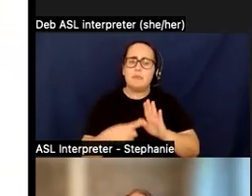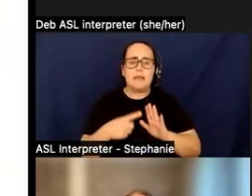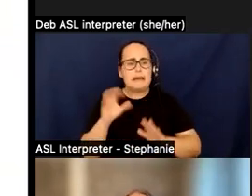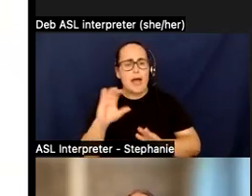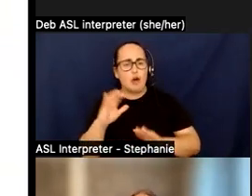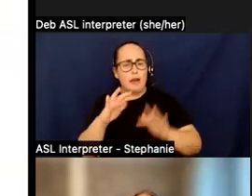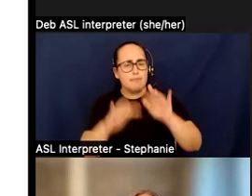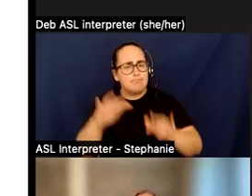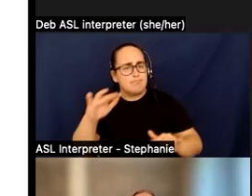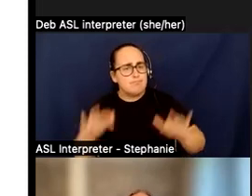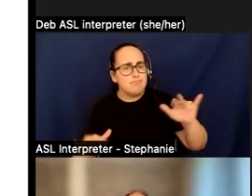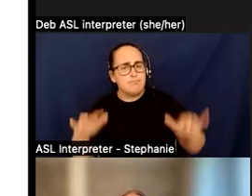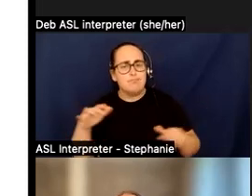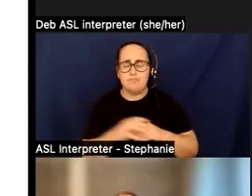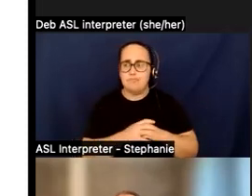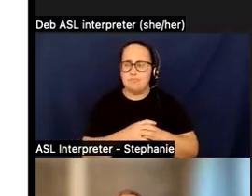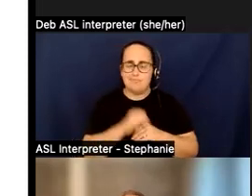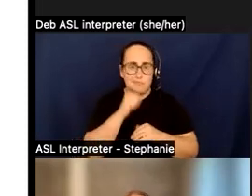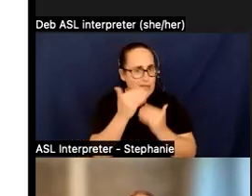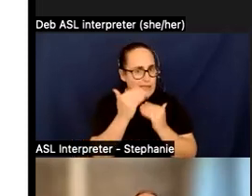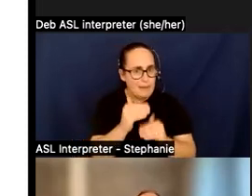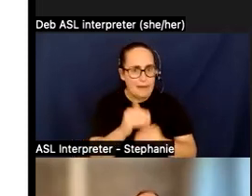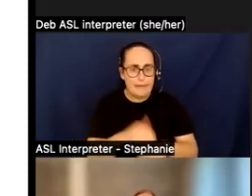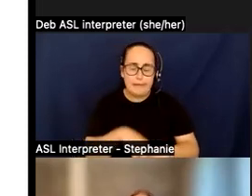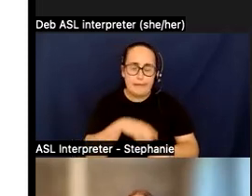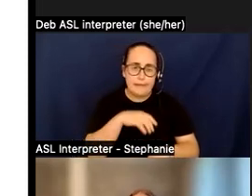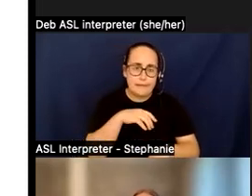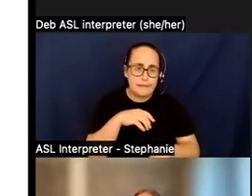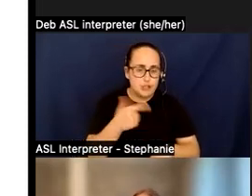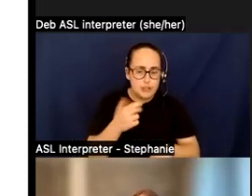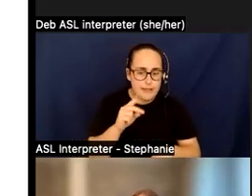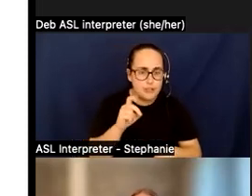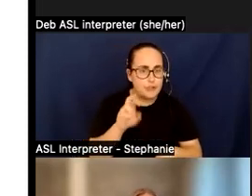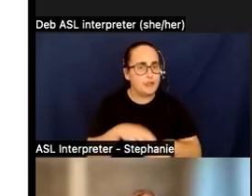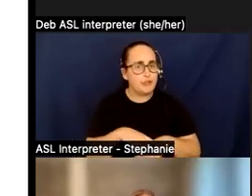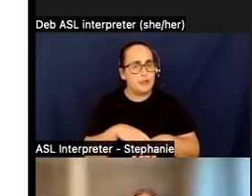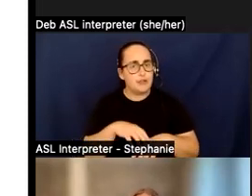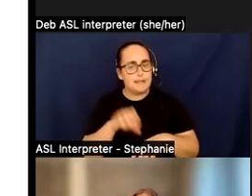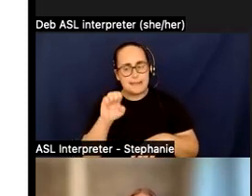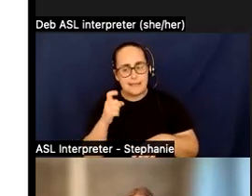gender, sexuality, age, religion, nation, physical and neurological identities,